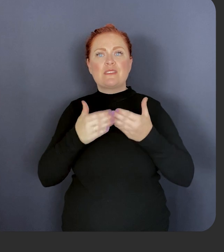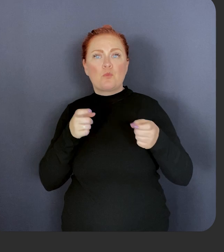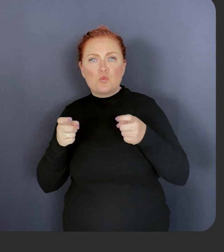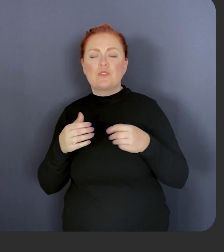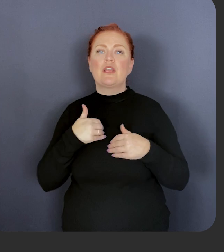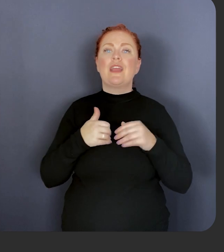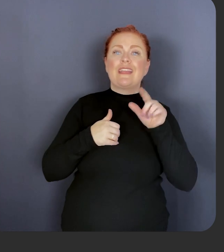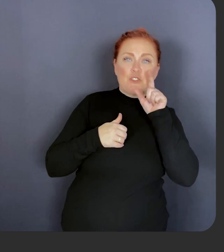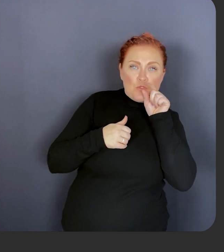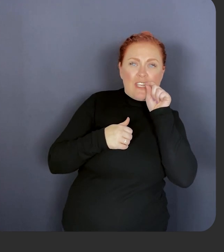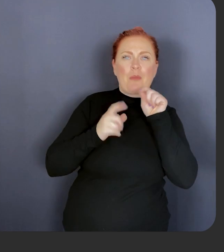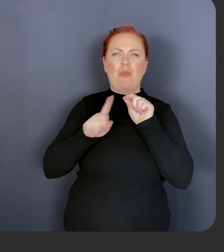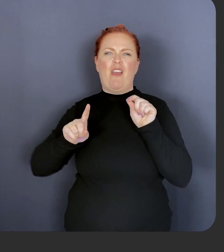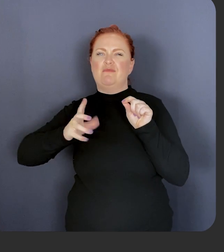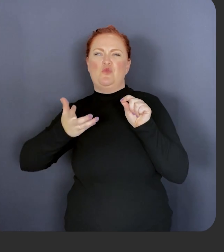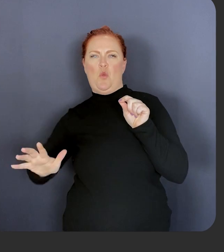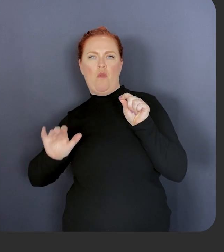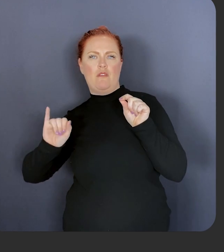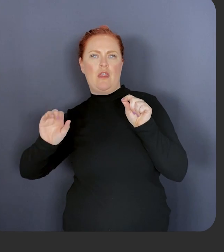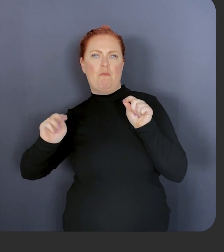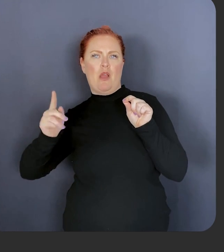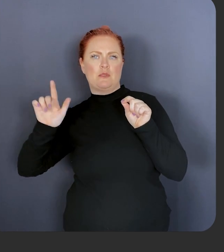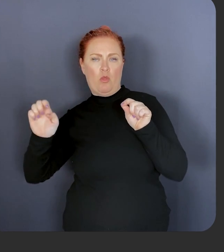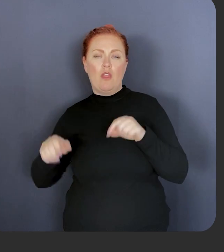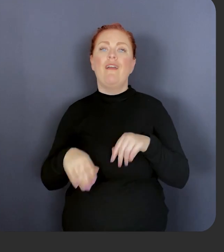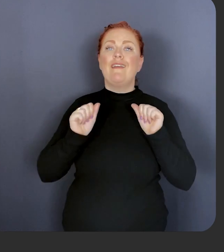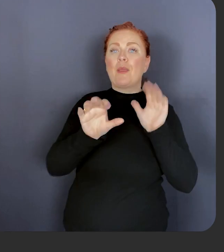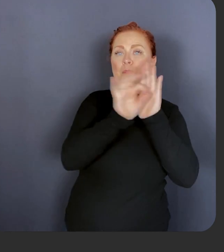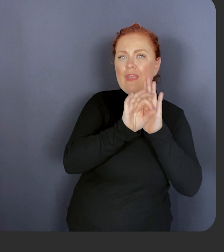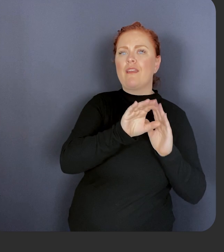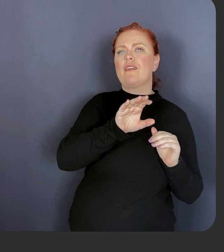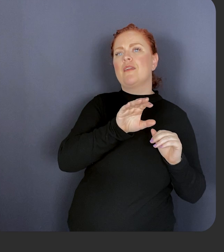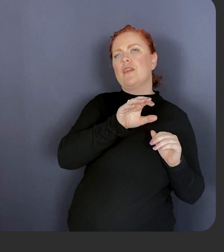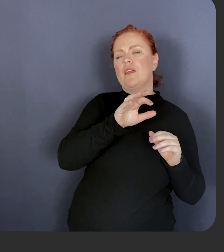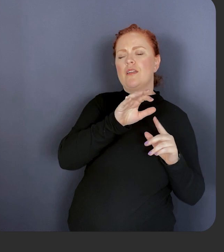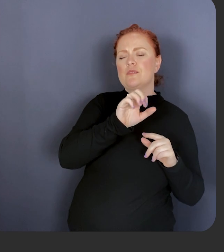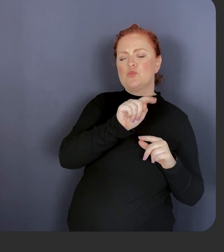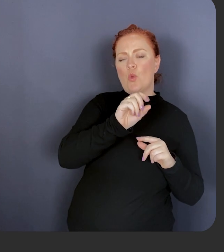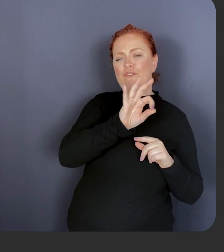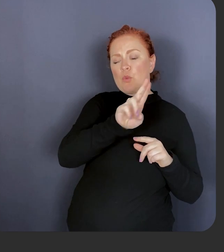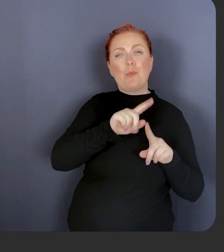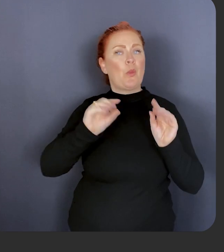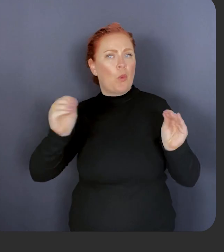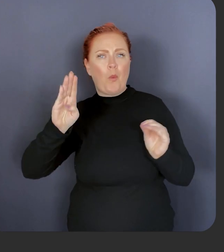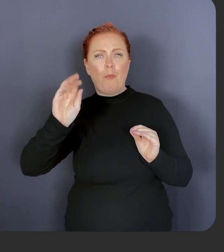you can get chicken but not Impossible meat, and you can get tofu but not bok choy. These are nested controls where there's vegan, there's meat,